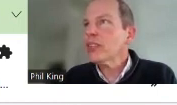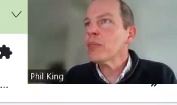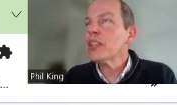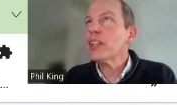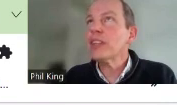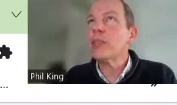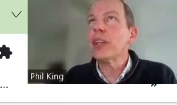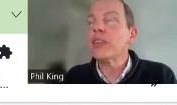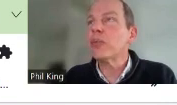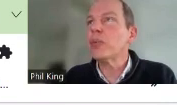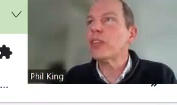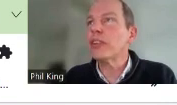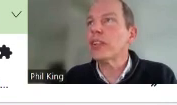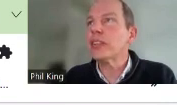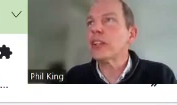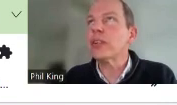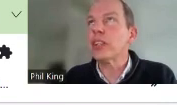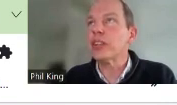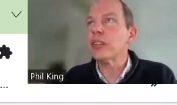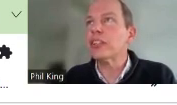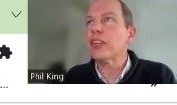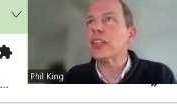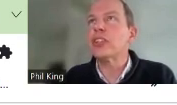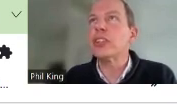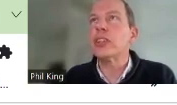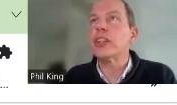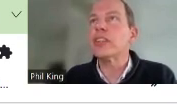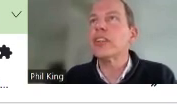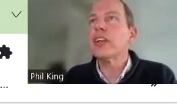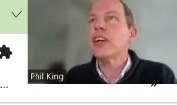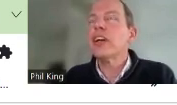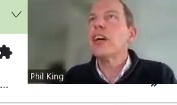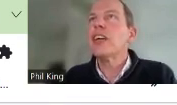somebody had sent to me this wonderful list here which I'll see if I can show you this